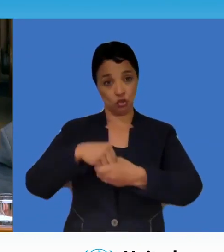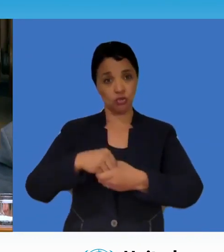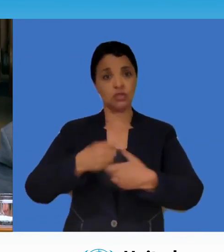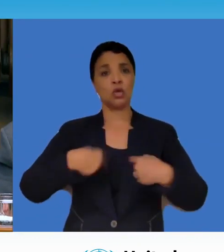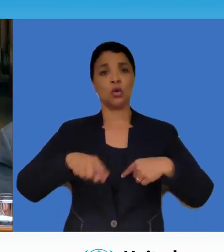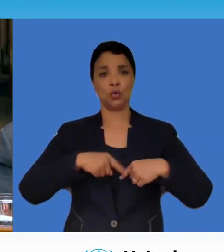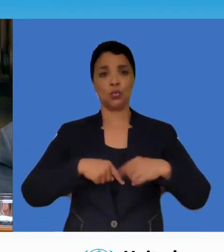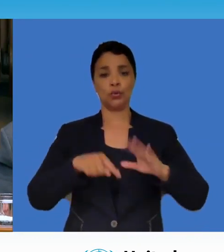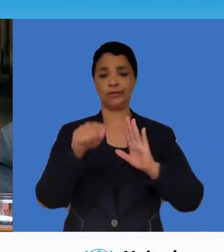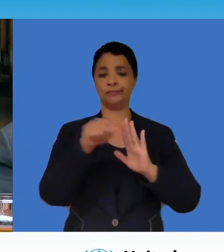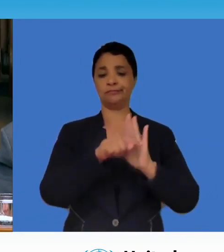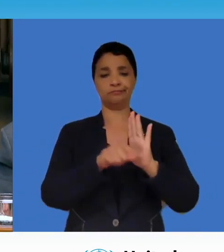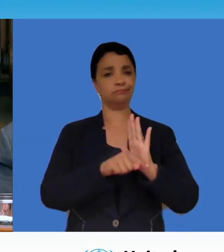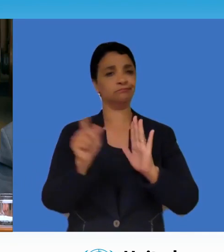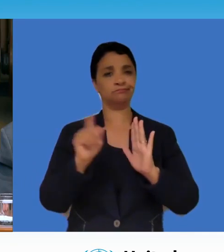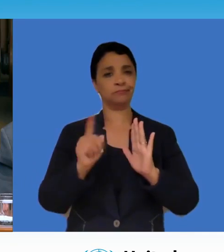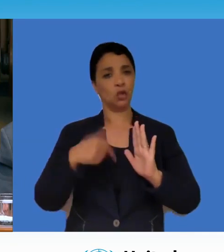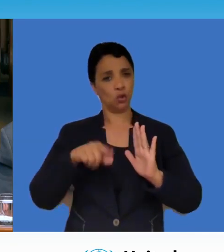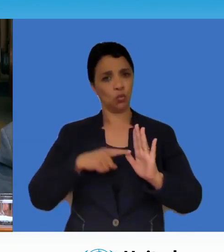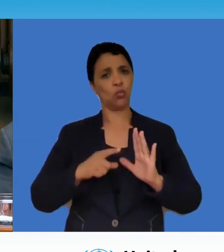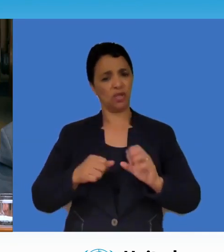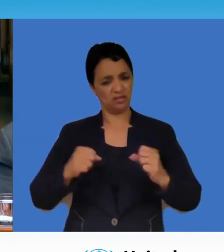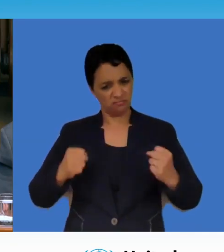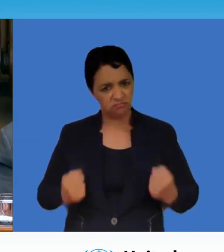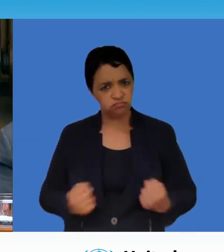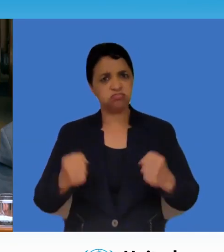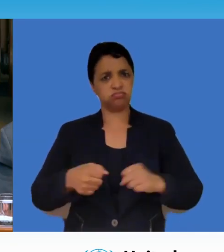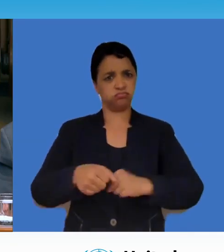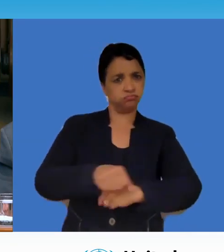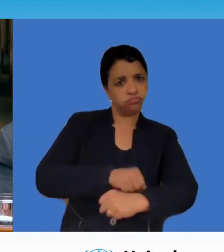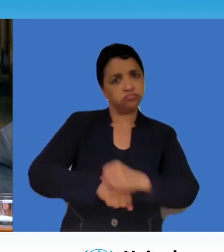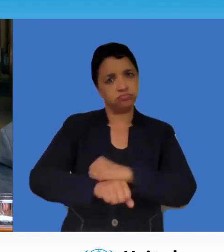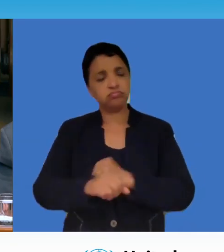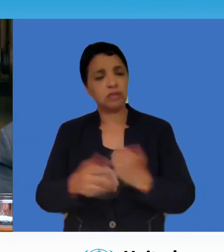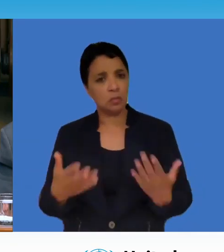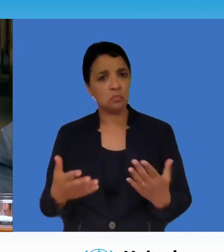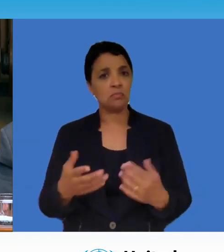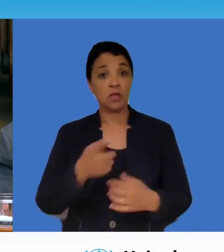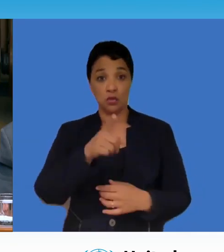is obviously not just a mandate it's a mission we approach with rigor and resolve you you've